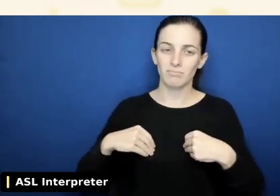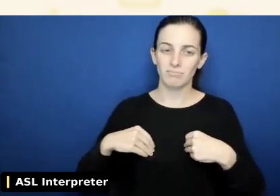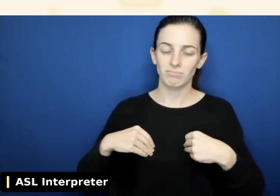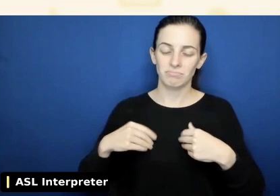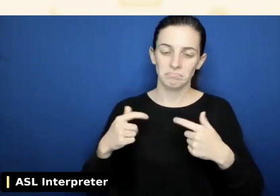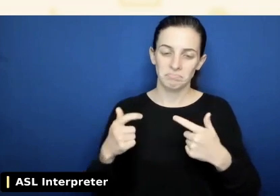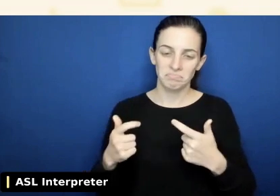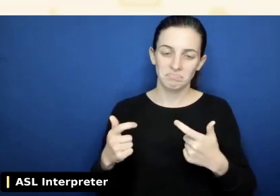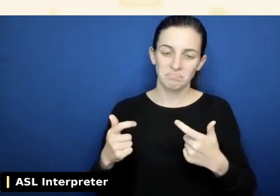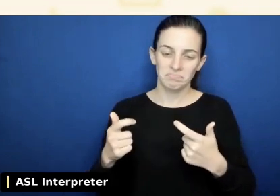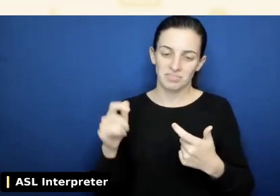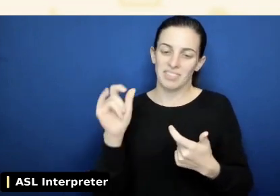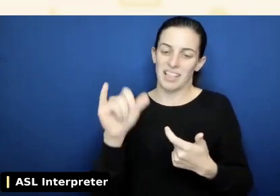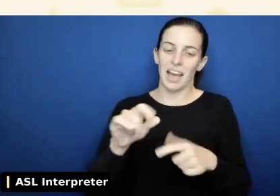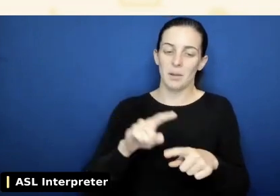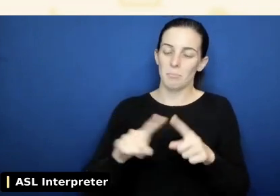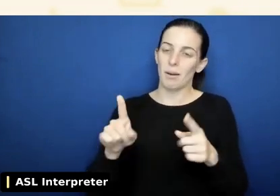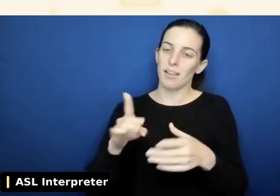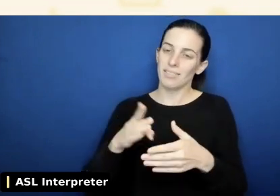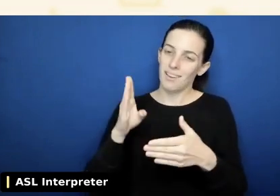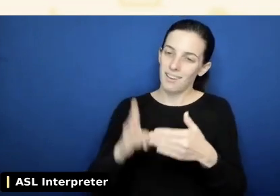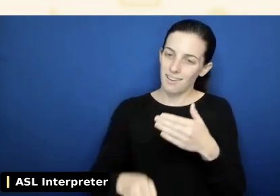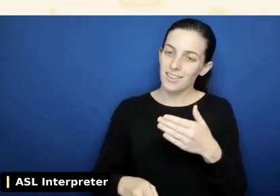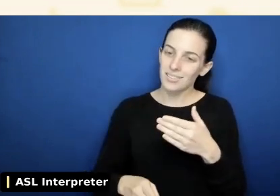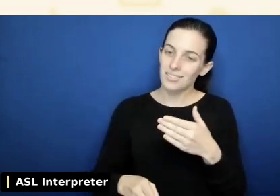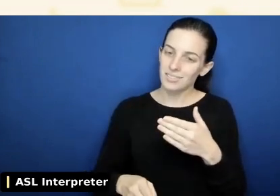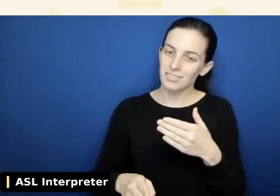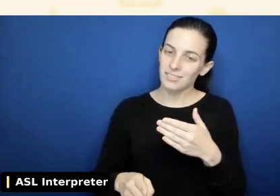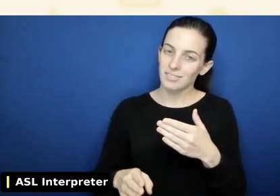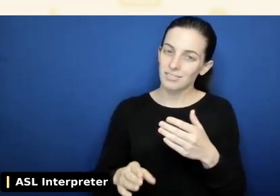but in the end, everyone benefits from this.